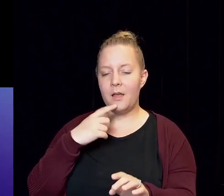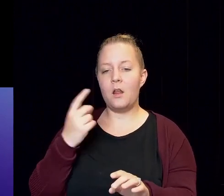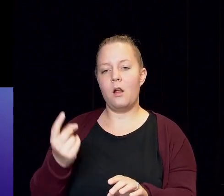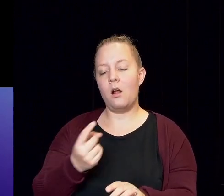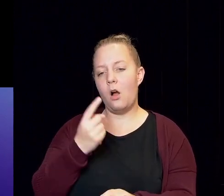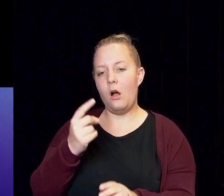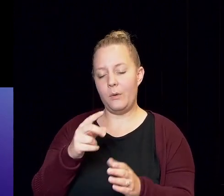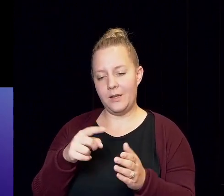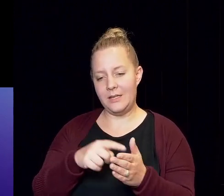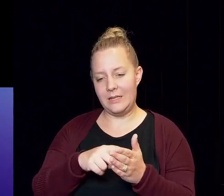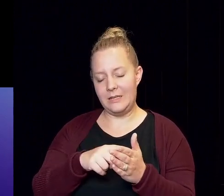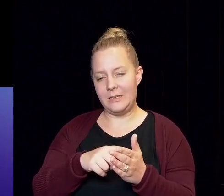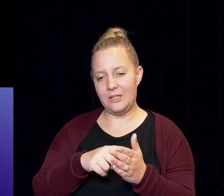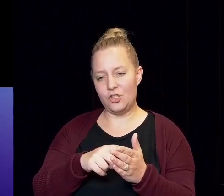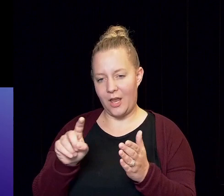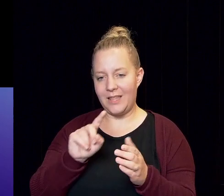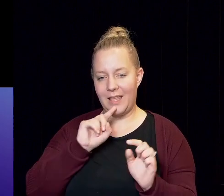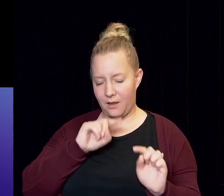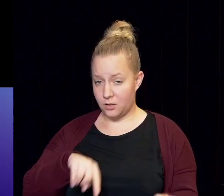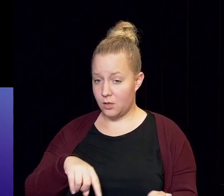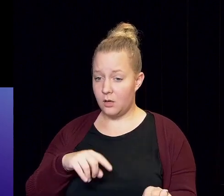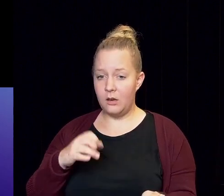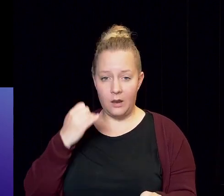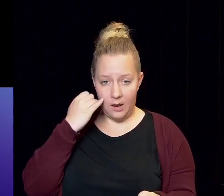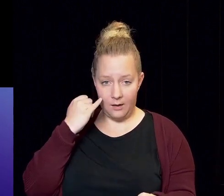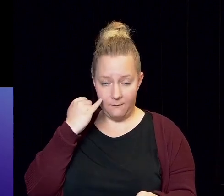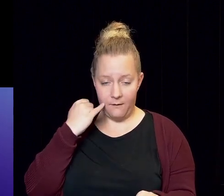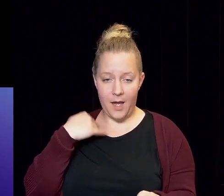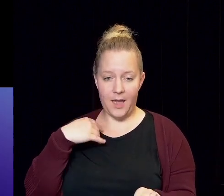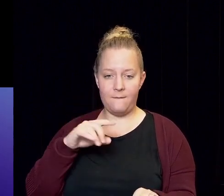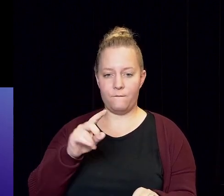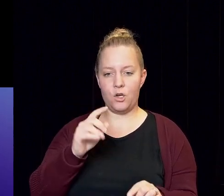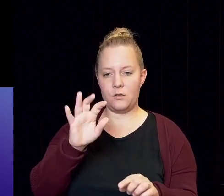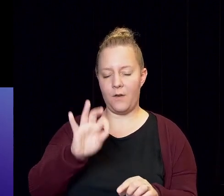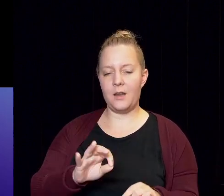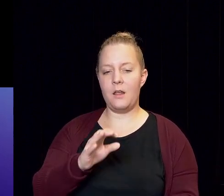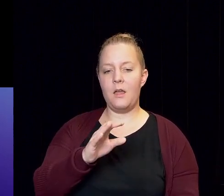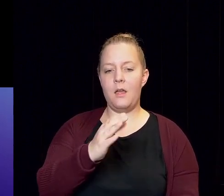double check our answer. So, if I were to take my original fraction 15 over 75,